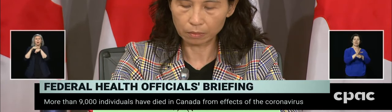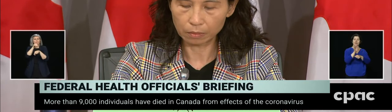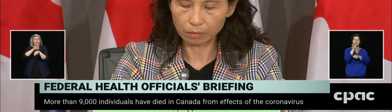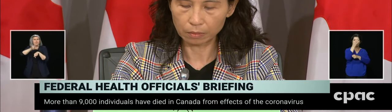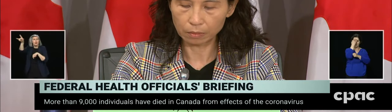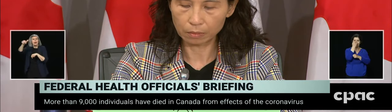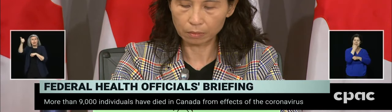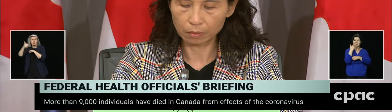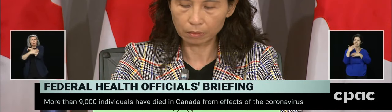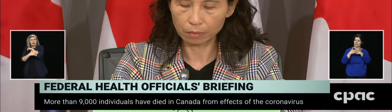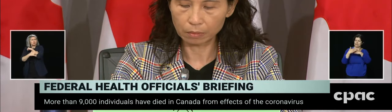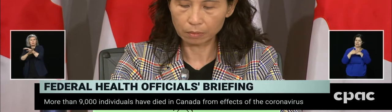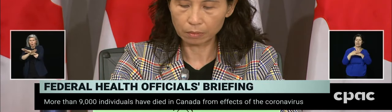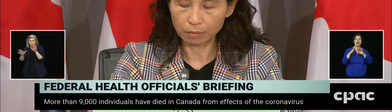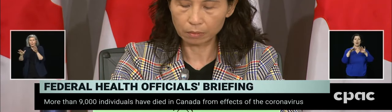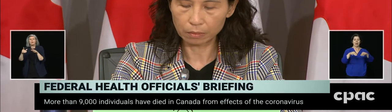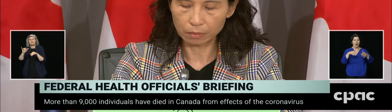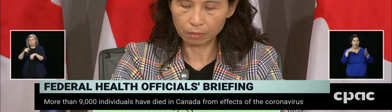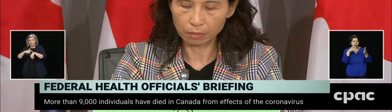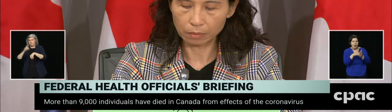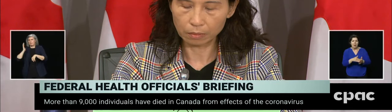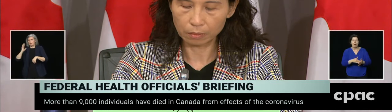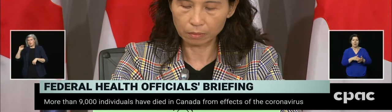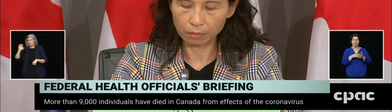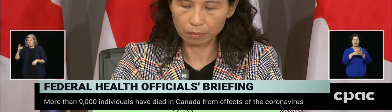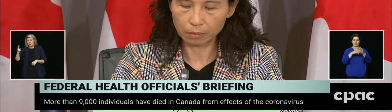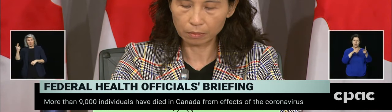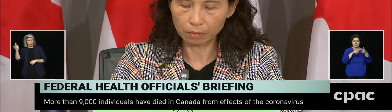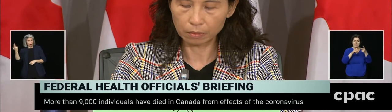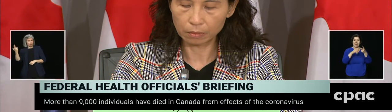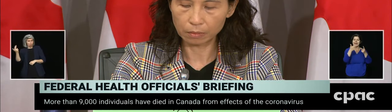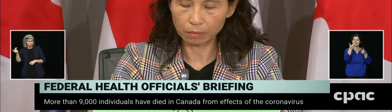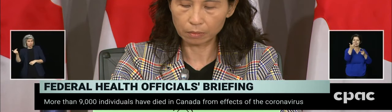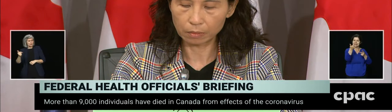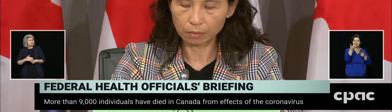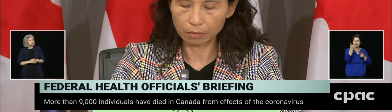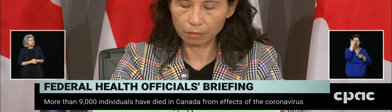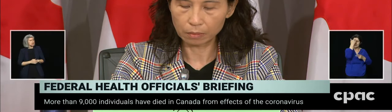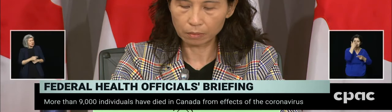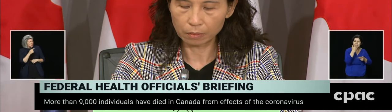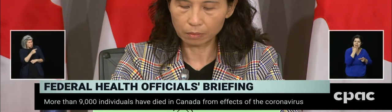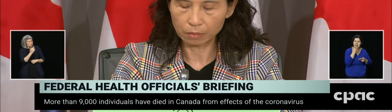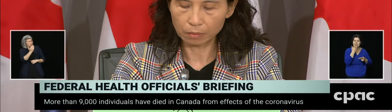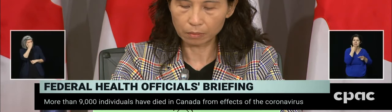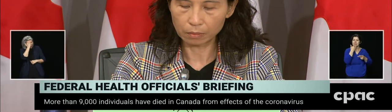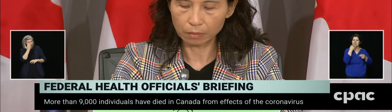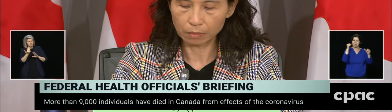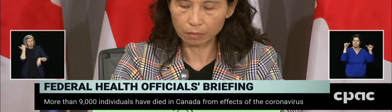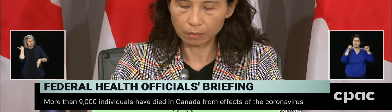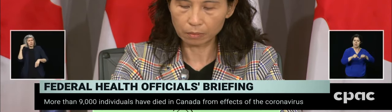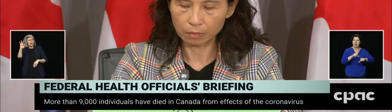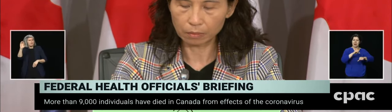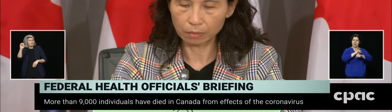OUT OF THE COUNTRY WAS ON MARCH 19th. IF WE KNEW THAT THE RISK OF THIS ILLNESS WAS AS SEVERE AS WE SEEM TO BELIEVE IT WAS NOW IN